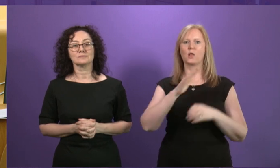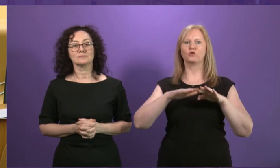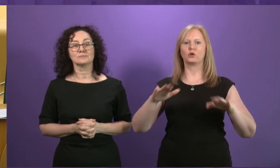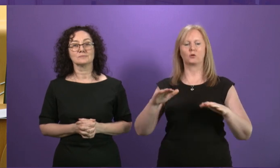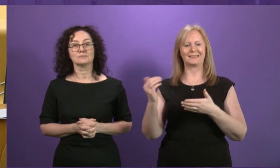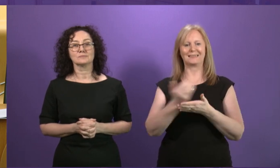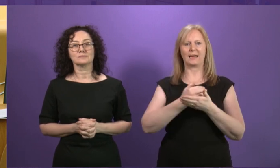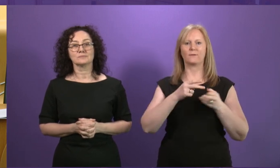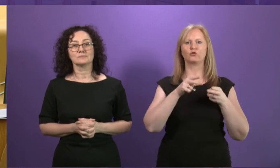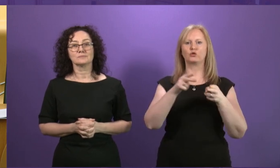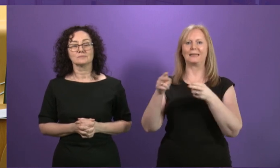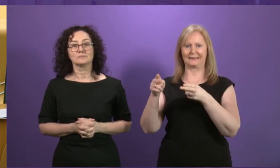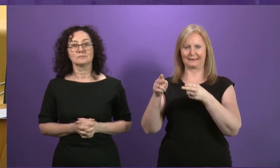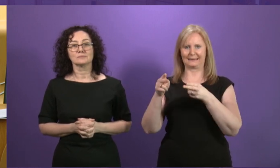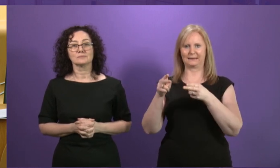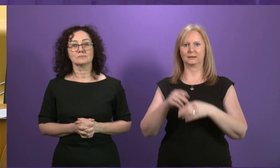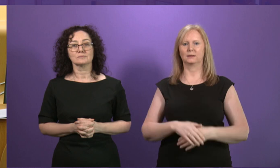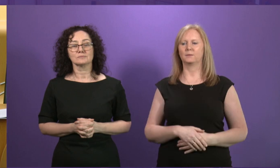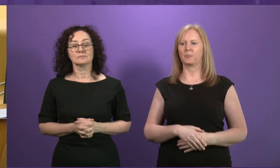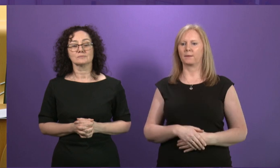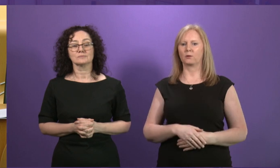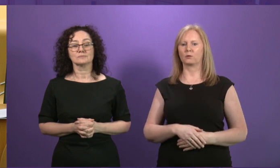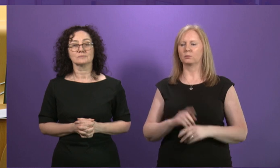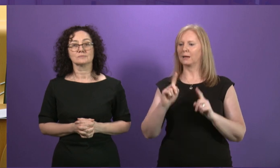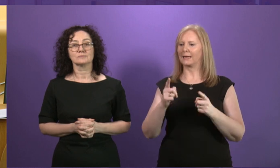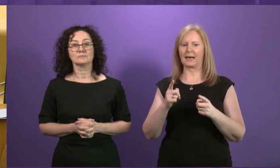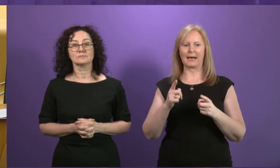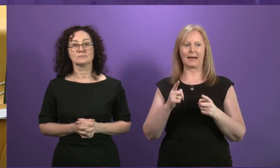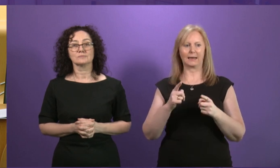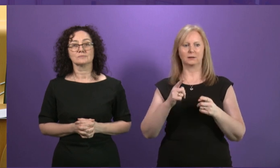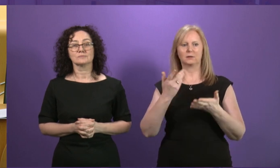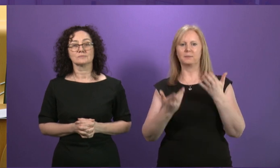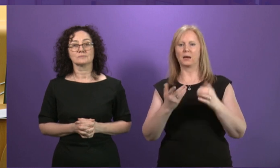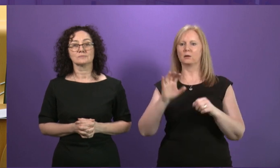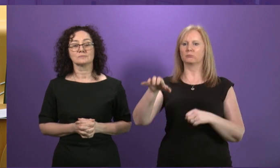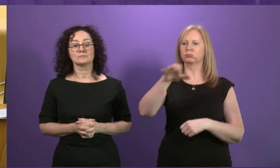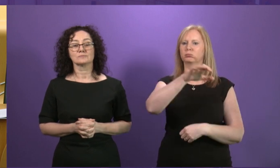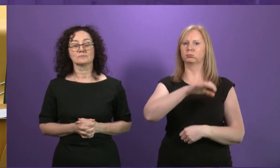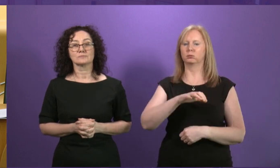The health and safety of our children cannot depend on which part of the country they live in, so will the First Minister join organisations